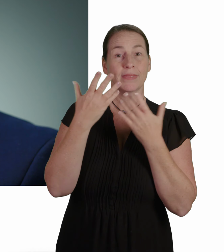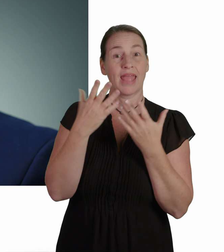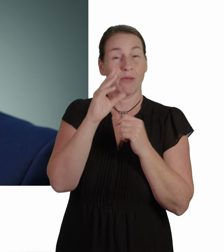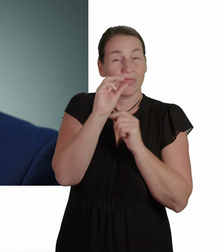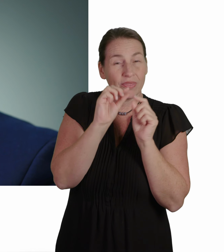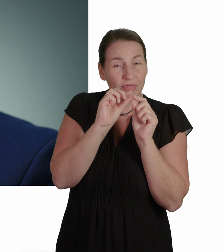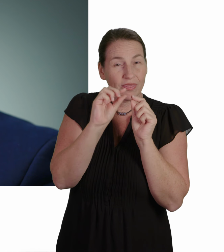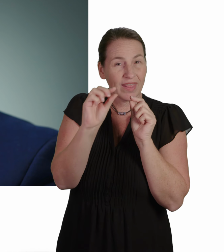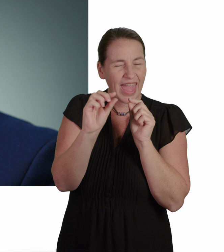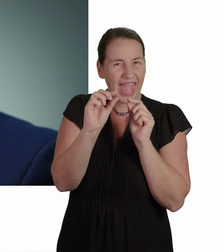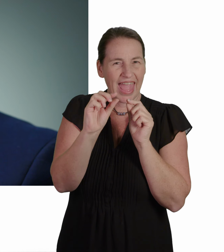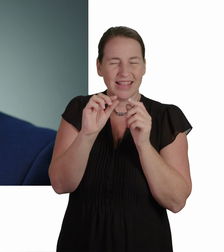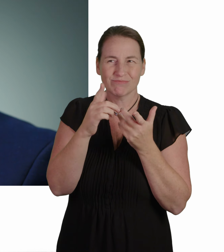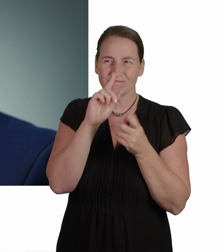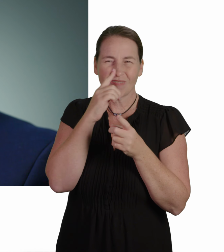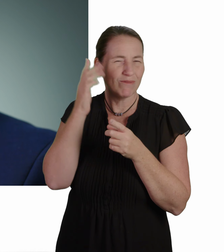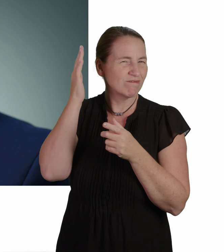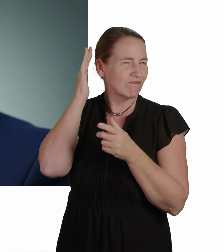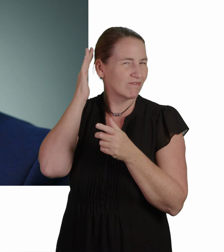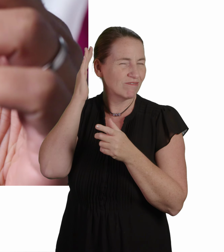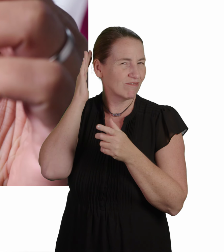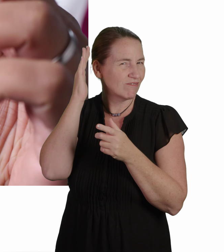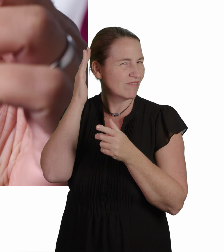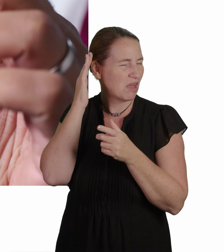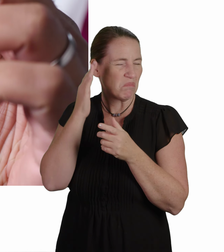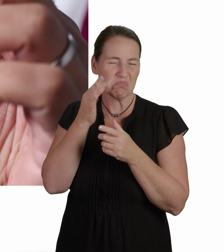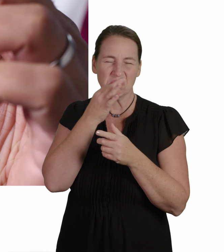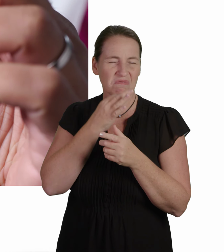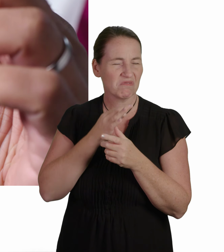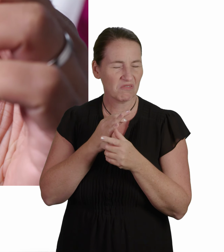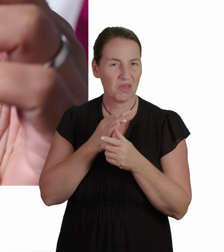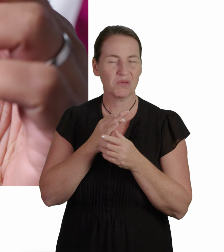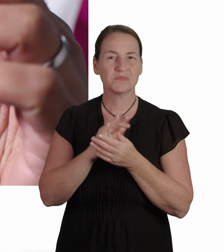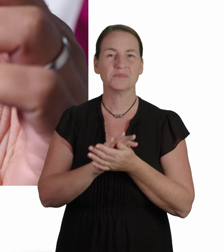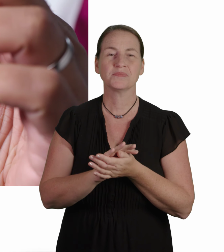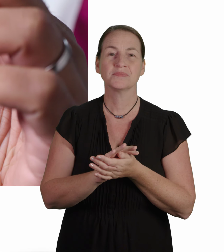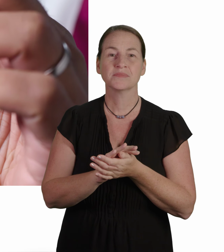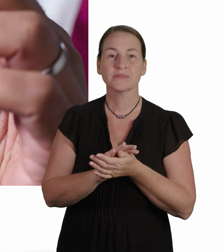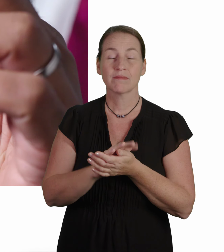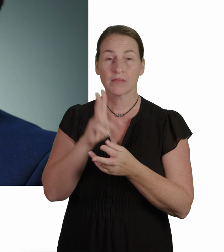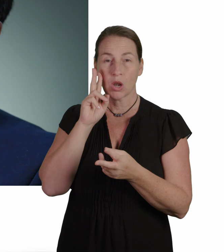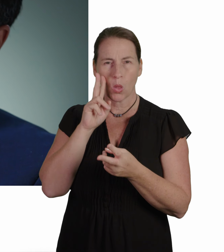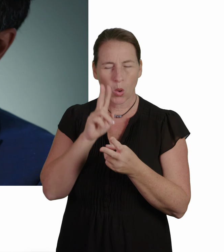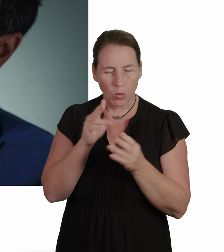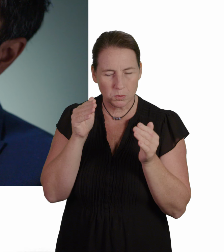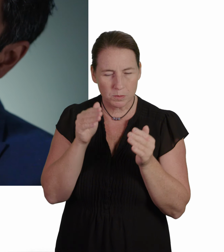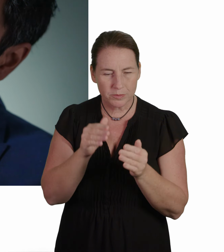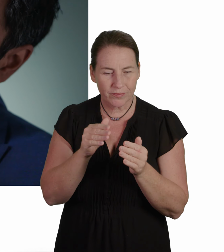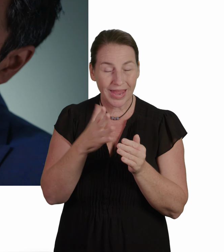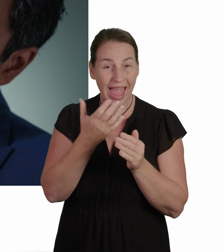so that it's it's really not very palpable under the skin compared to what it was in previous generations. Looking more closely at it,